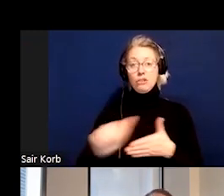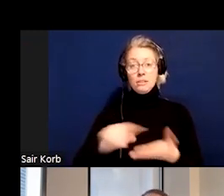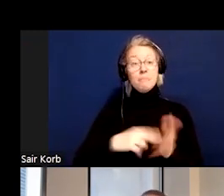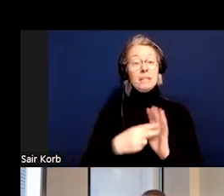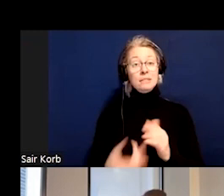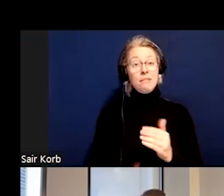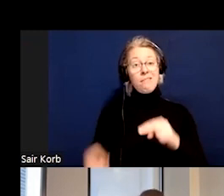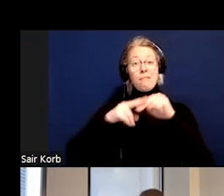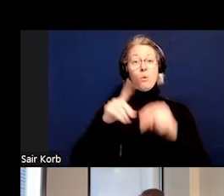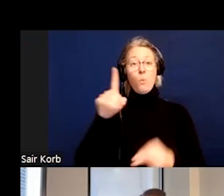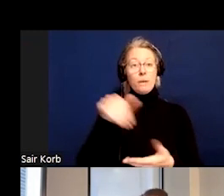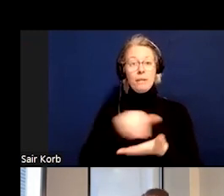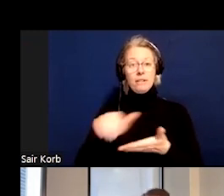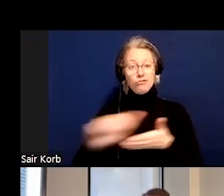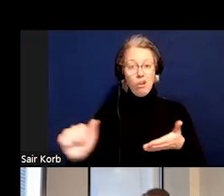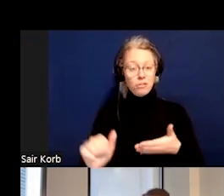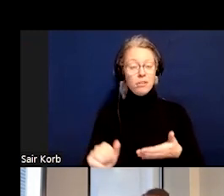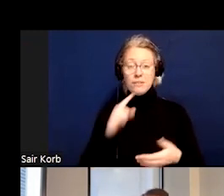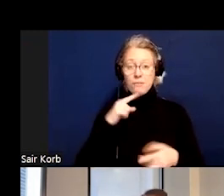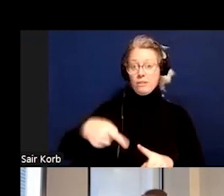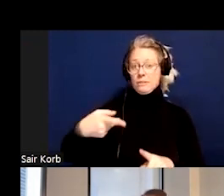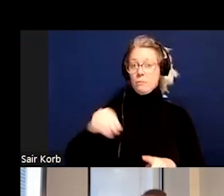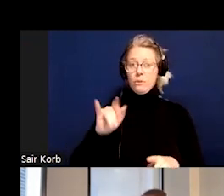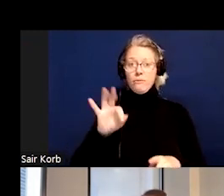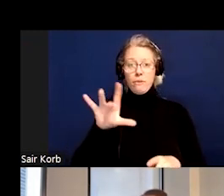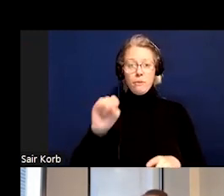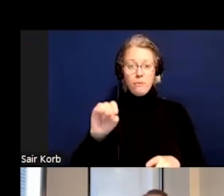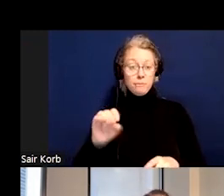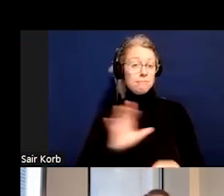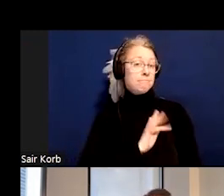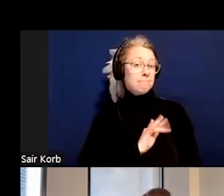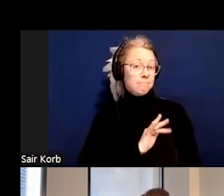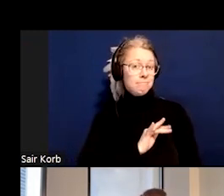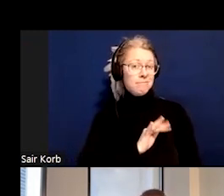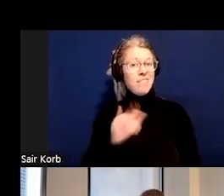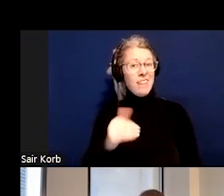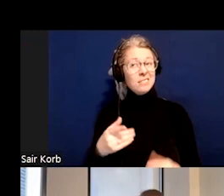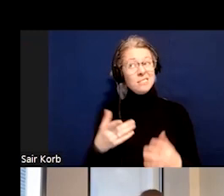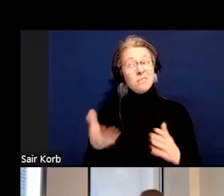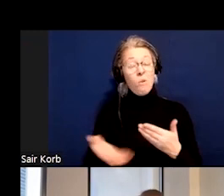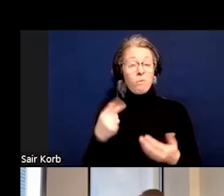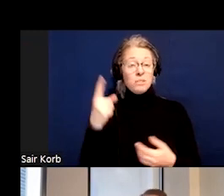operational funding to this portfolio, which makes up almost half of Calgary Arts Development,